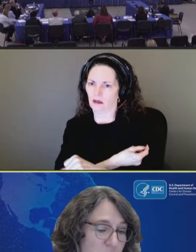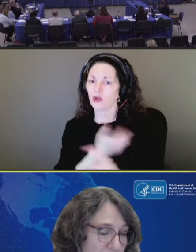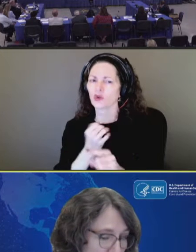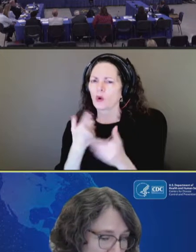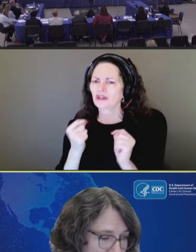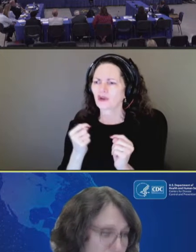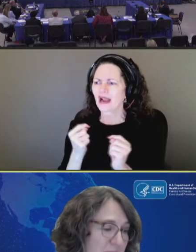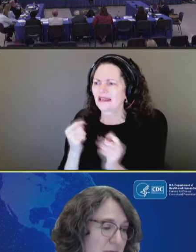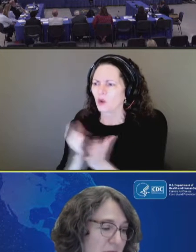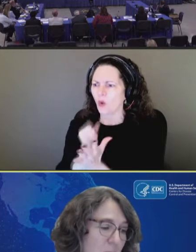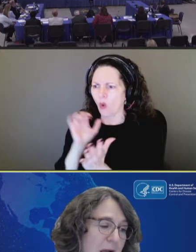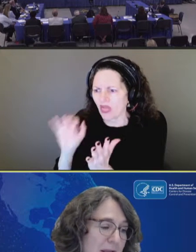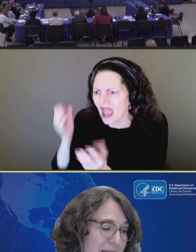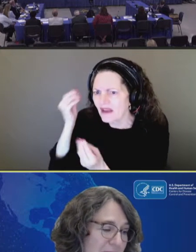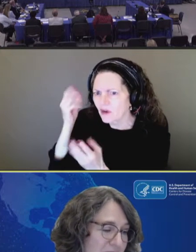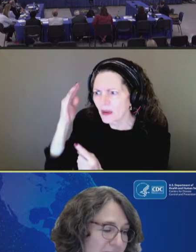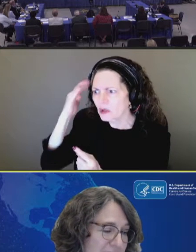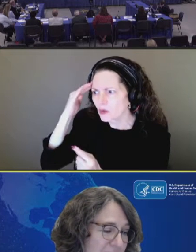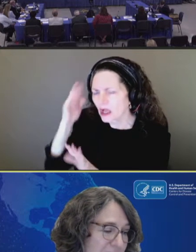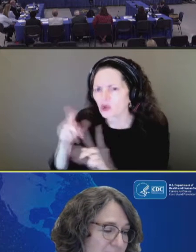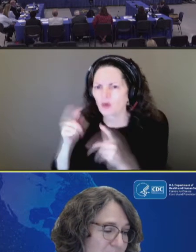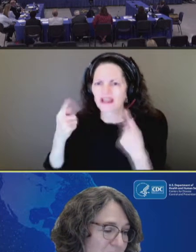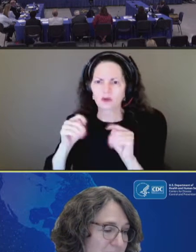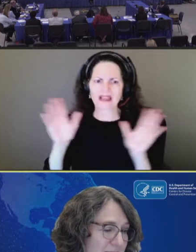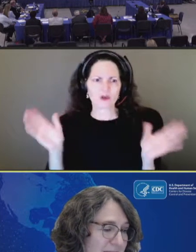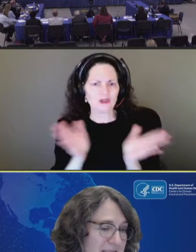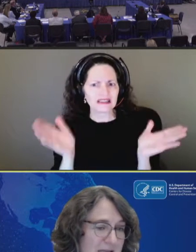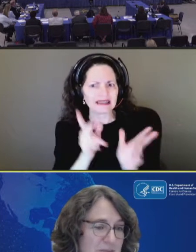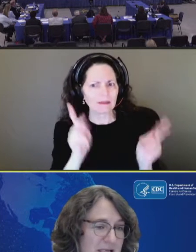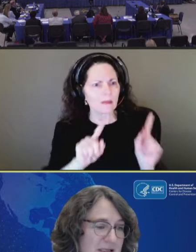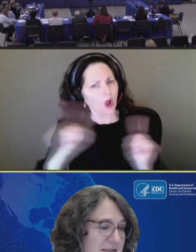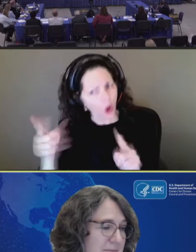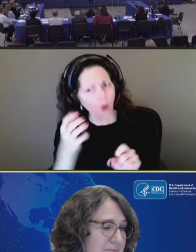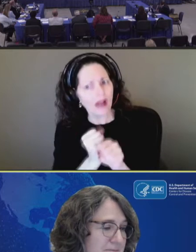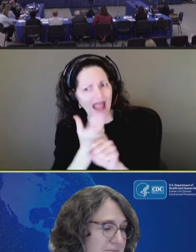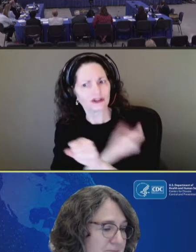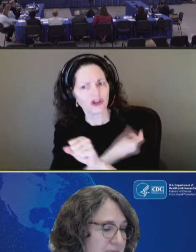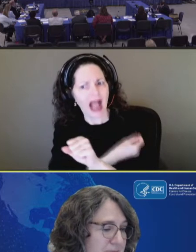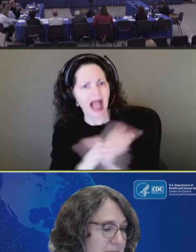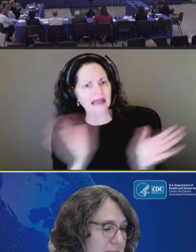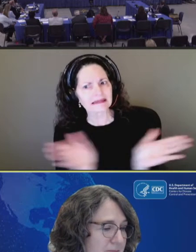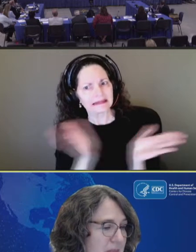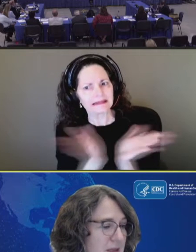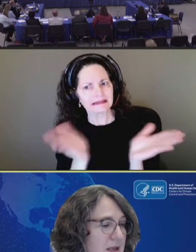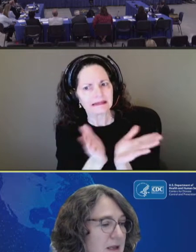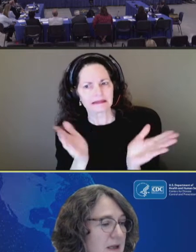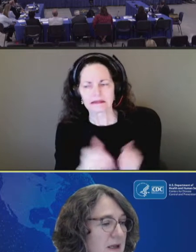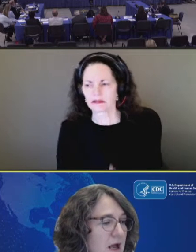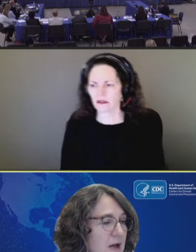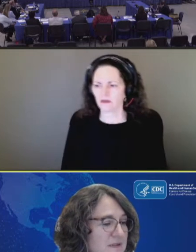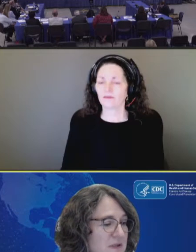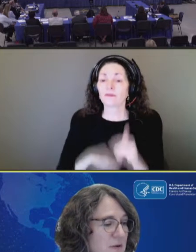to really encourage people to go out and get vaccinated. Next slide please.